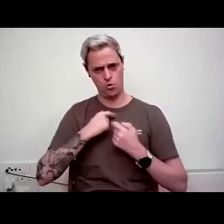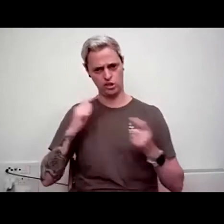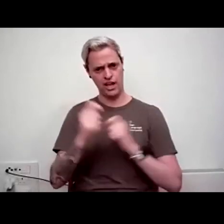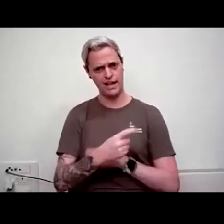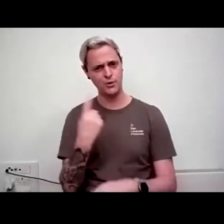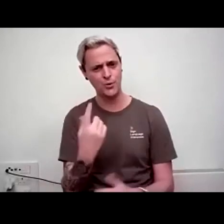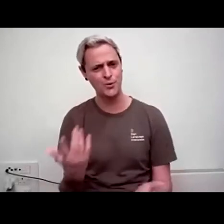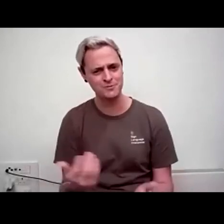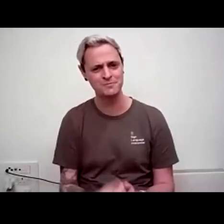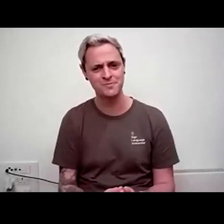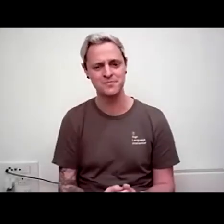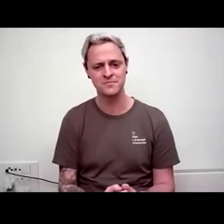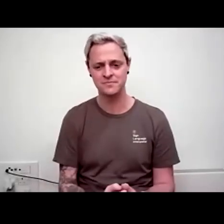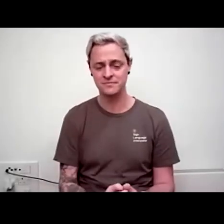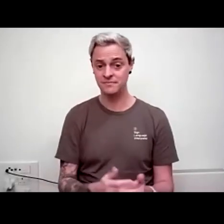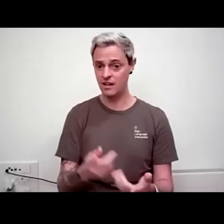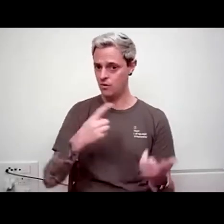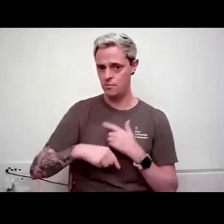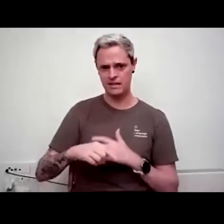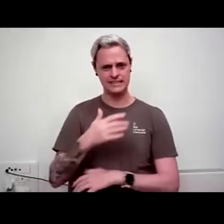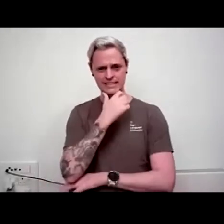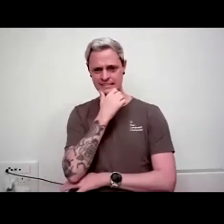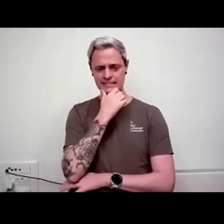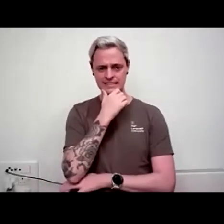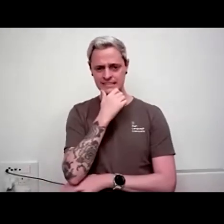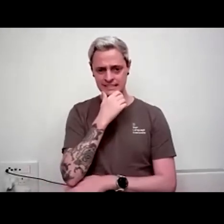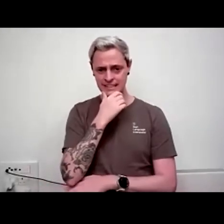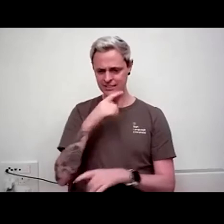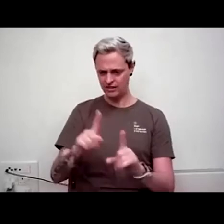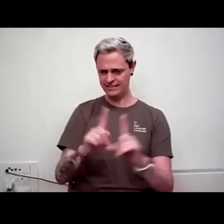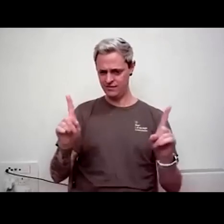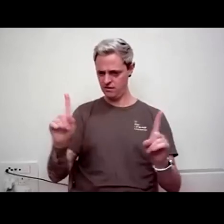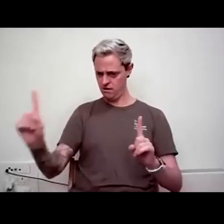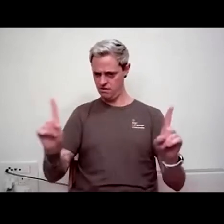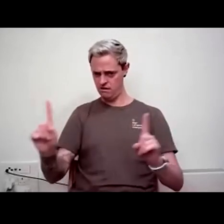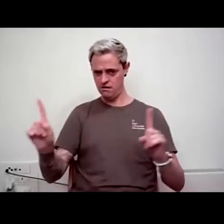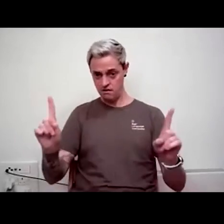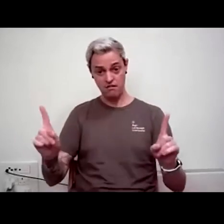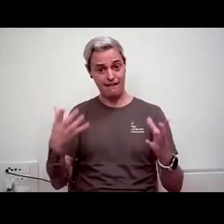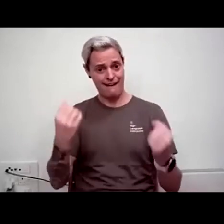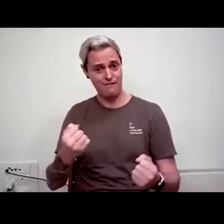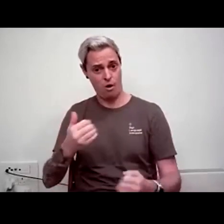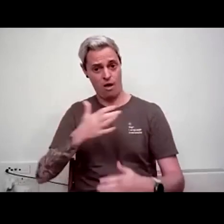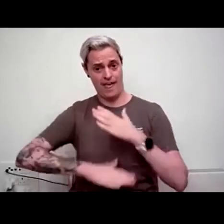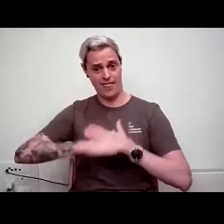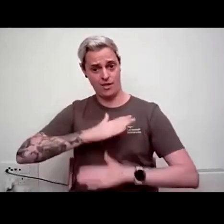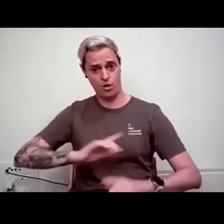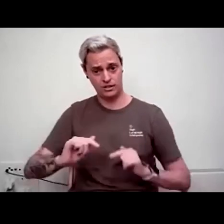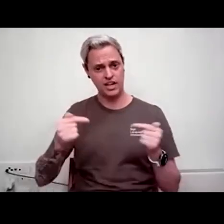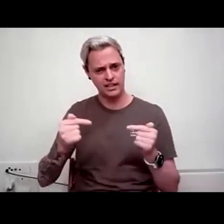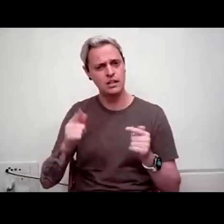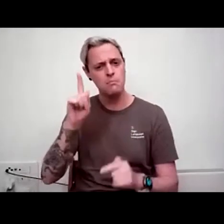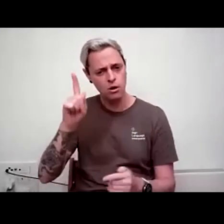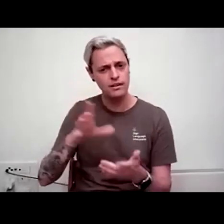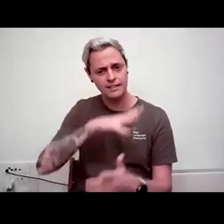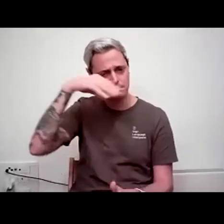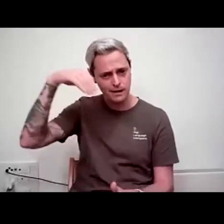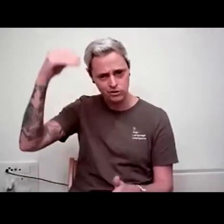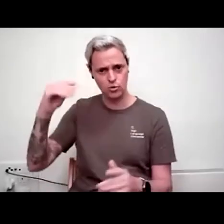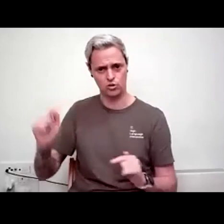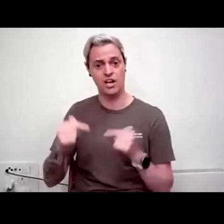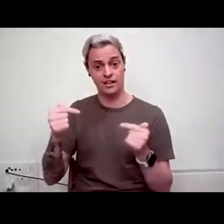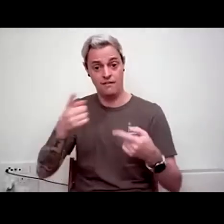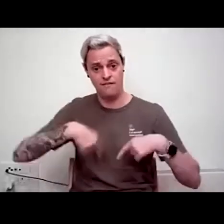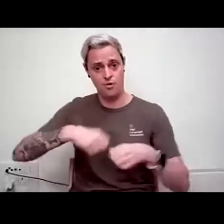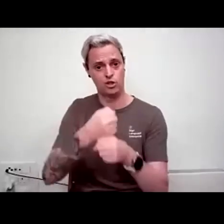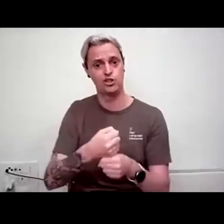Honestly facing the discomforts caused by those who we experience as different is not simply an ethical challenge, but the fundamental spiritual challenge faced by the church today.